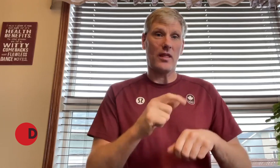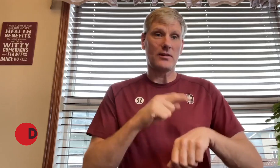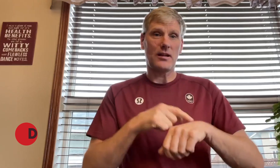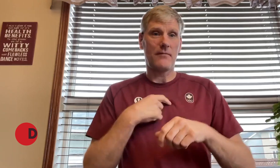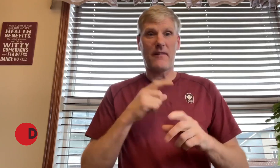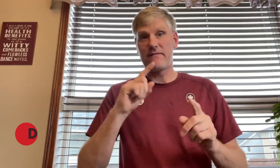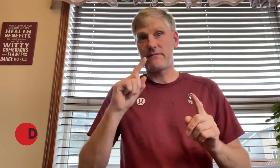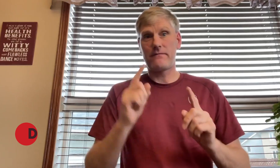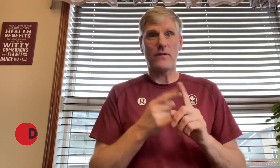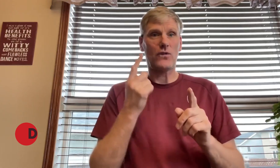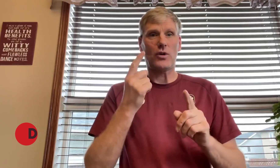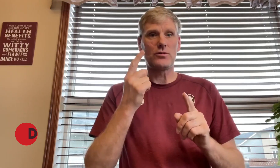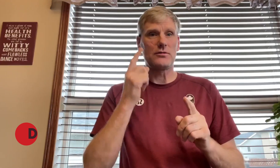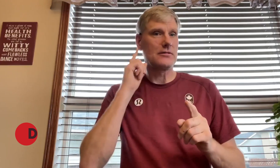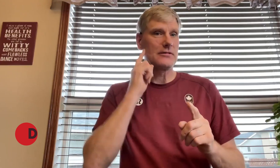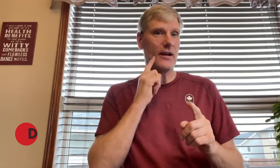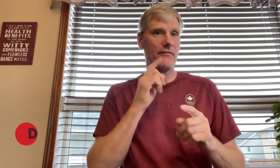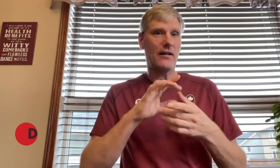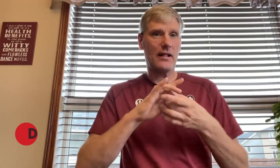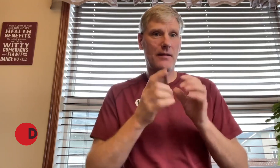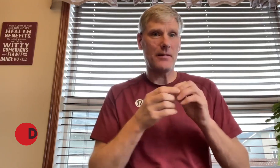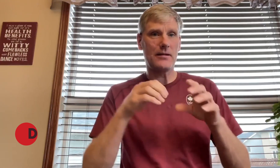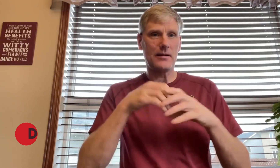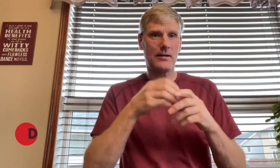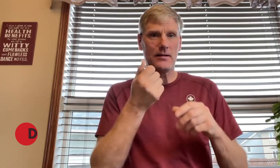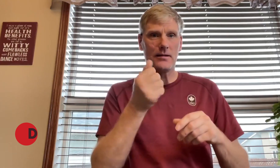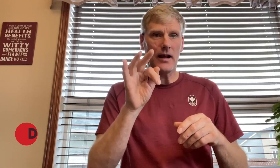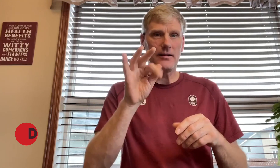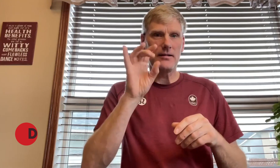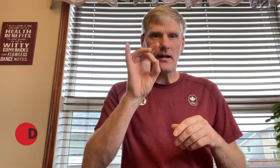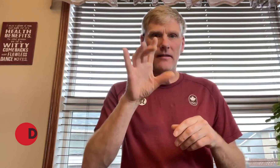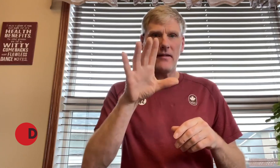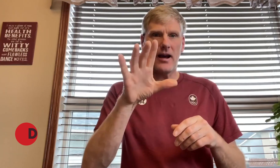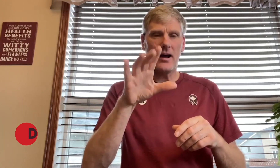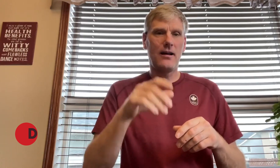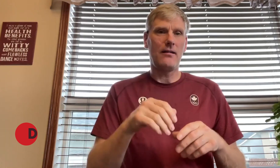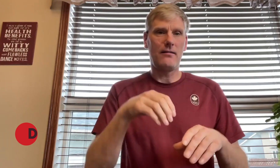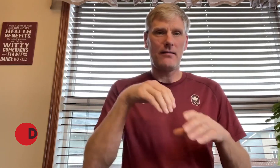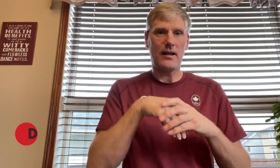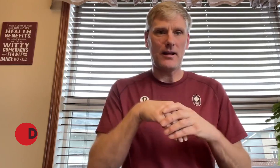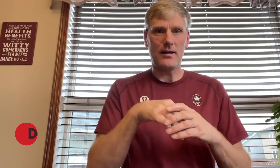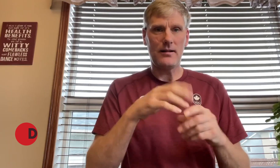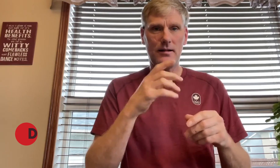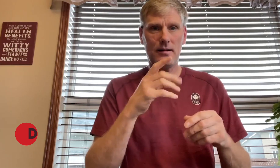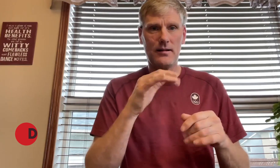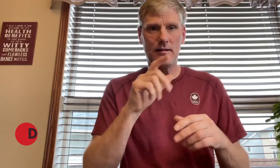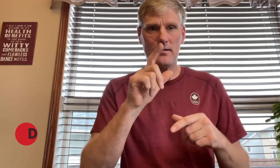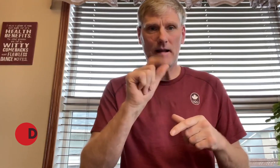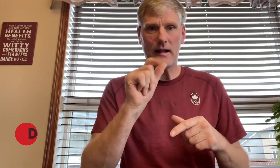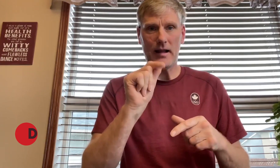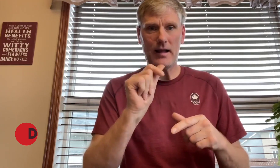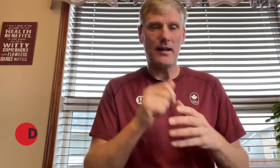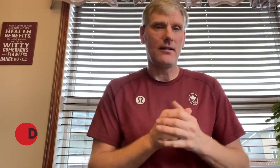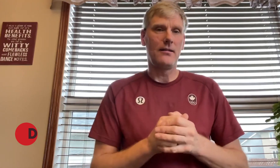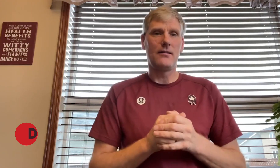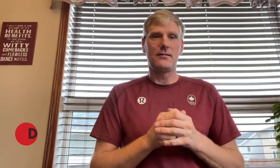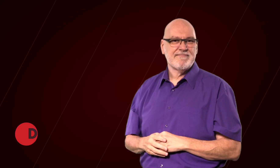This was in 1985 in Los Angeles, California.